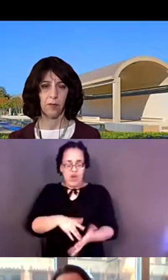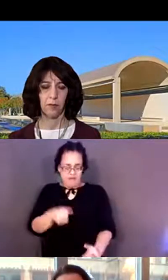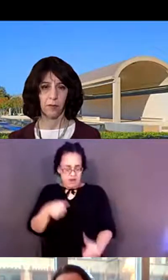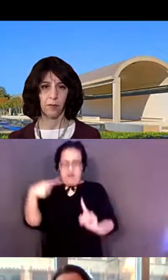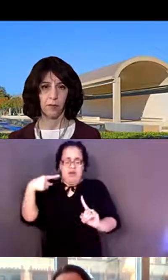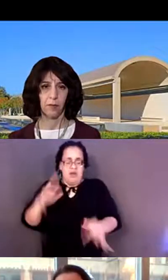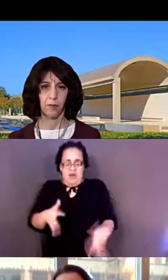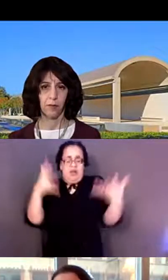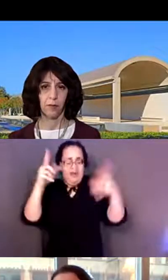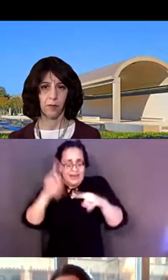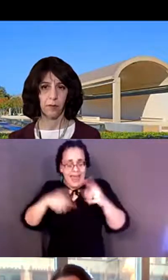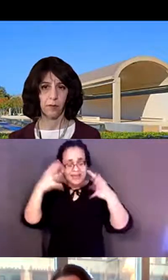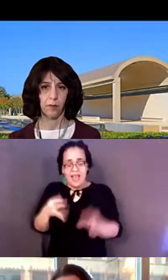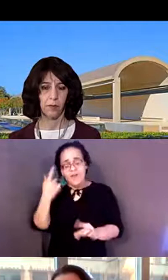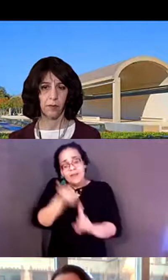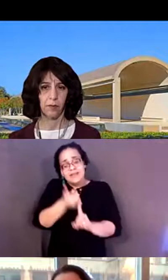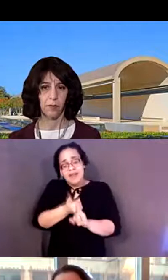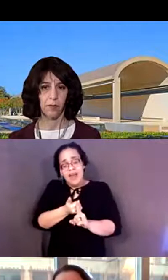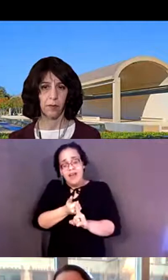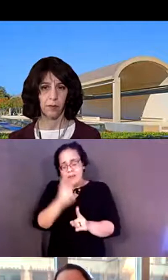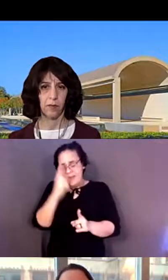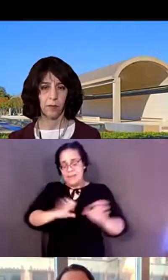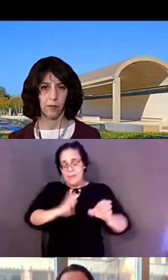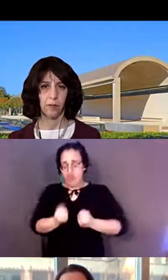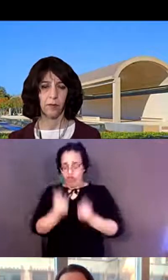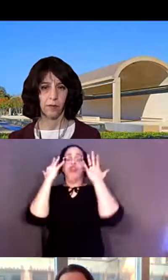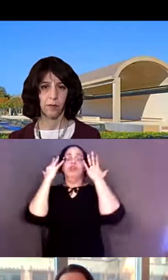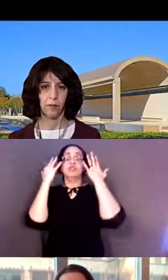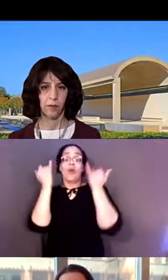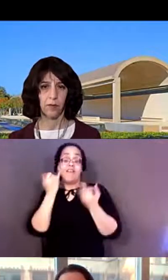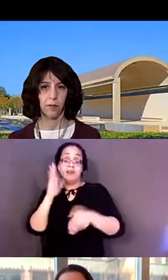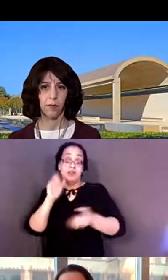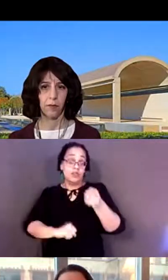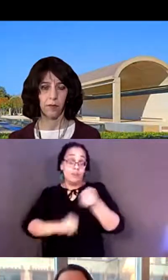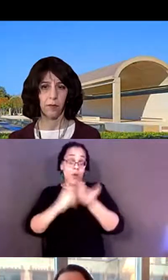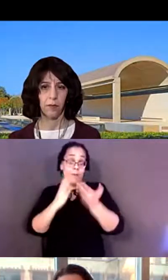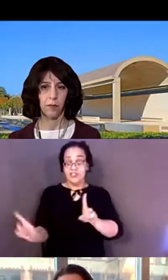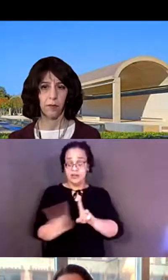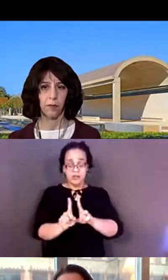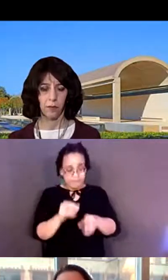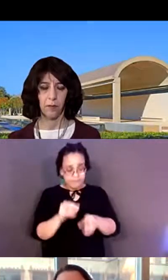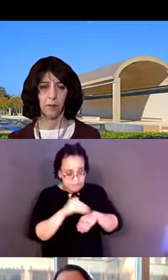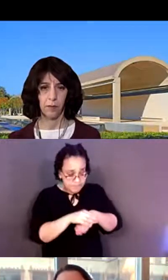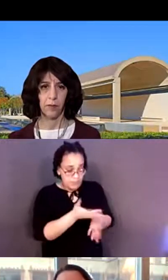decision because they're flooded with feelings and so having that support person there to help